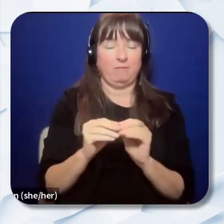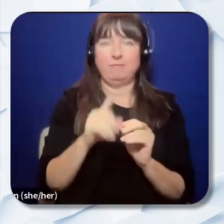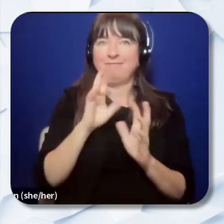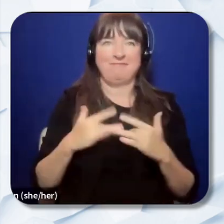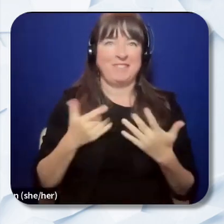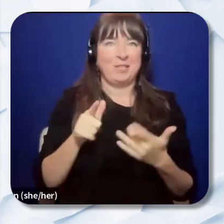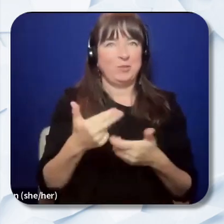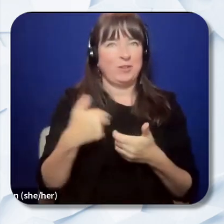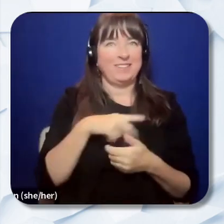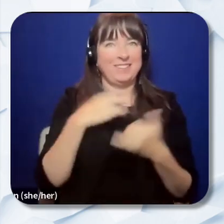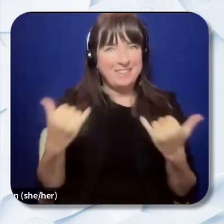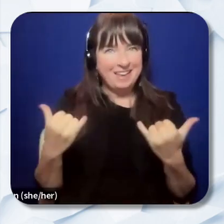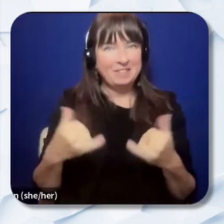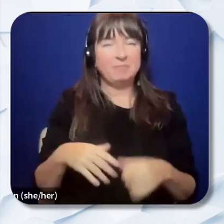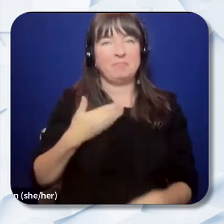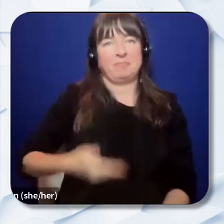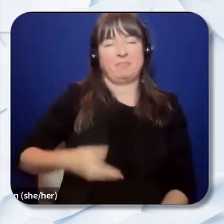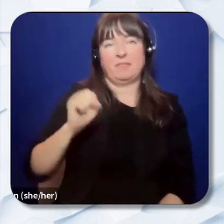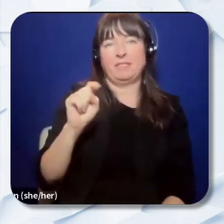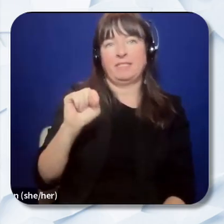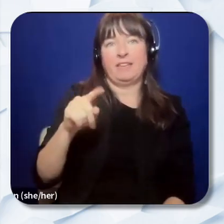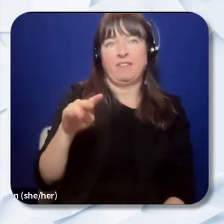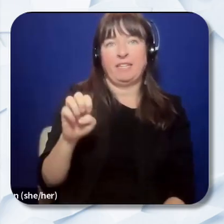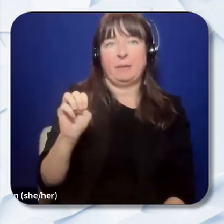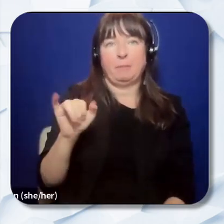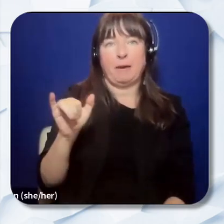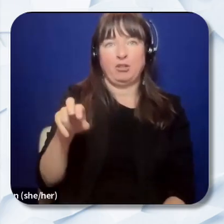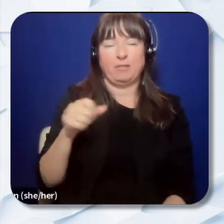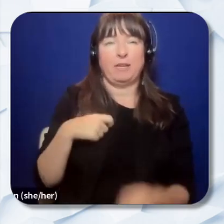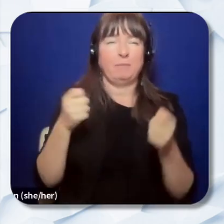with us today. My name is Stephanie Myers. I'm the administrator of the Early Education